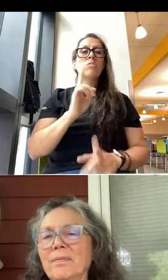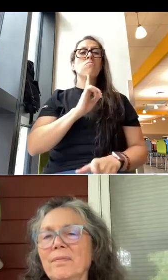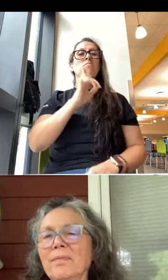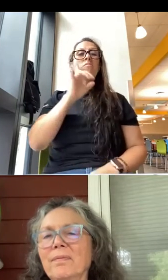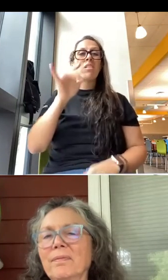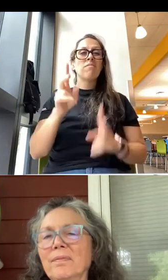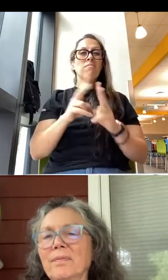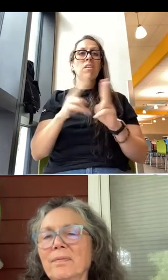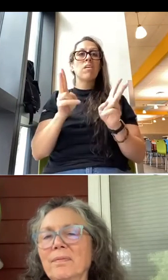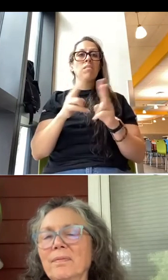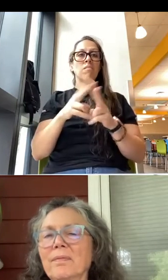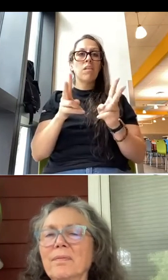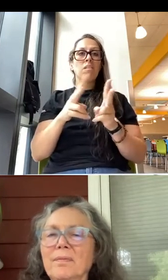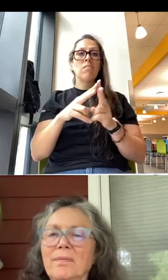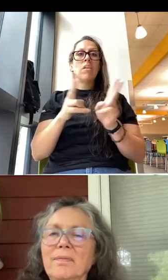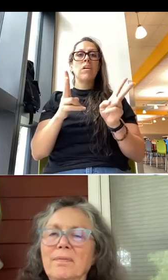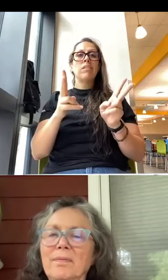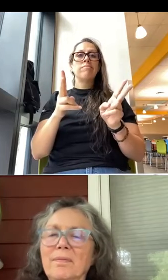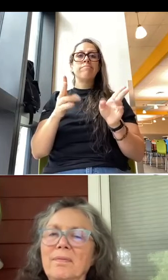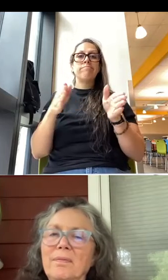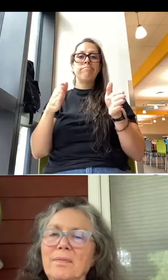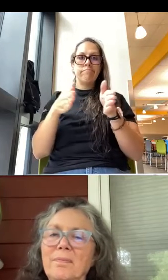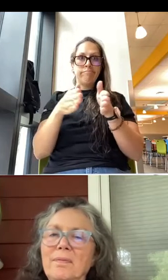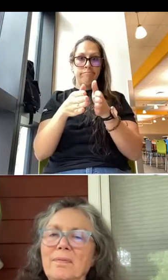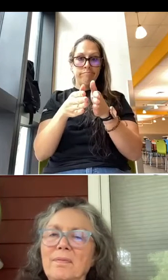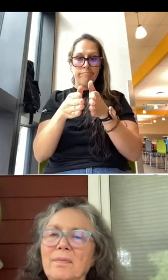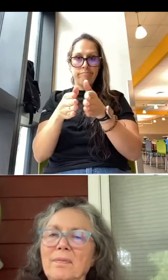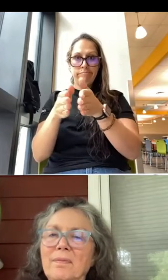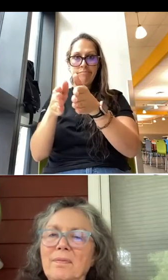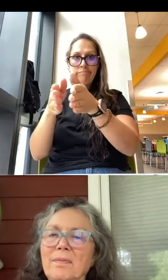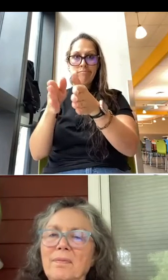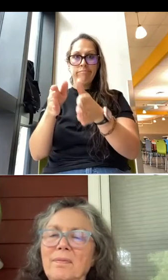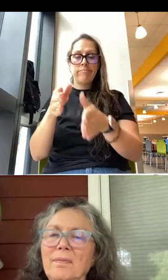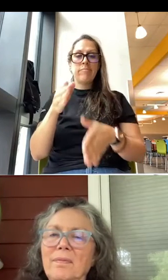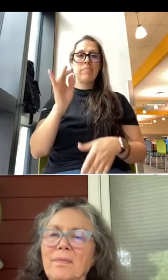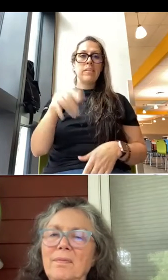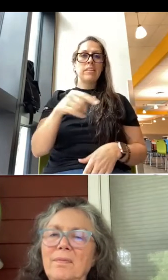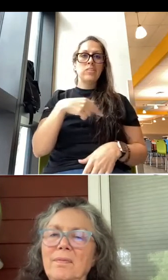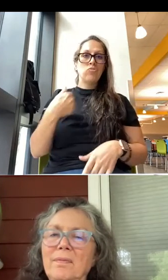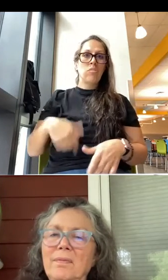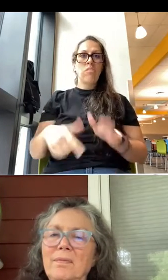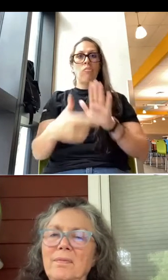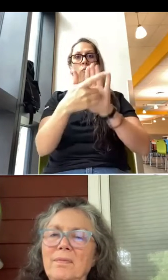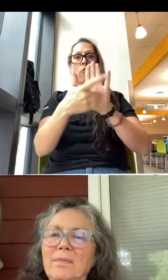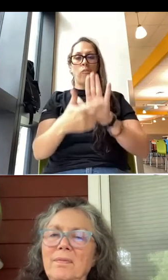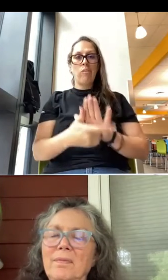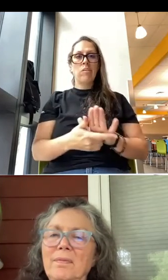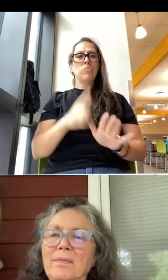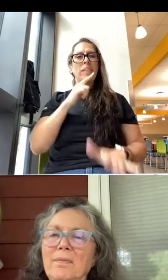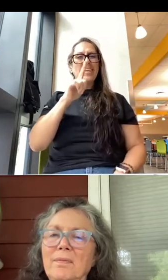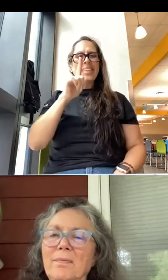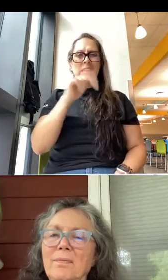very marginalized, like, by like the mainstream dialogue. So, and I think it's, it's been really disappointing during the